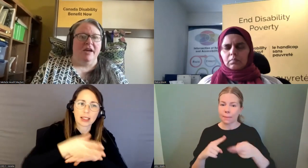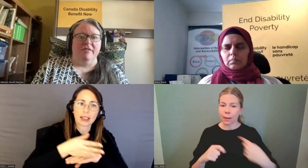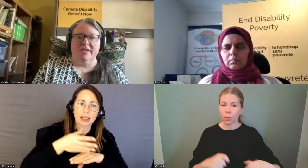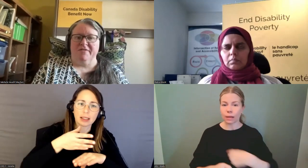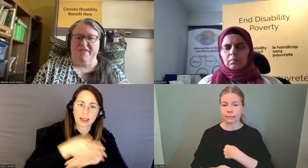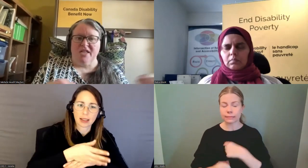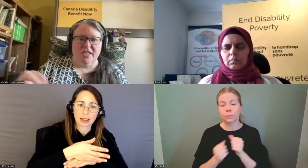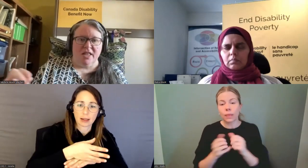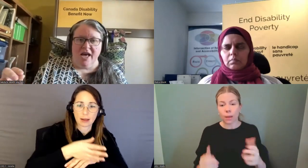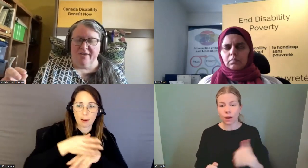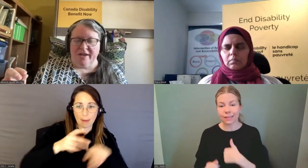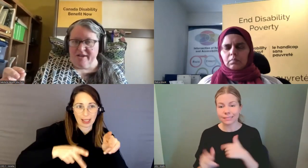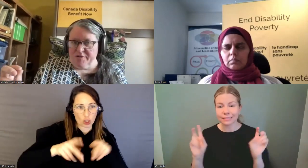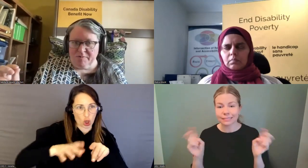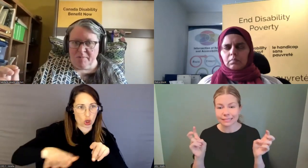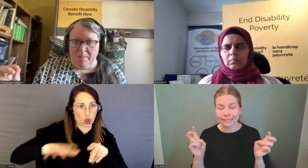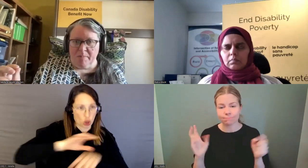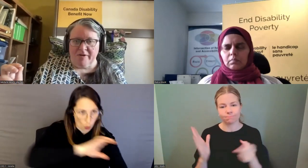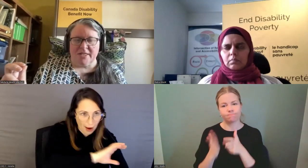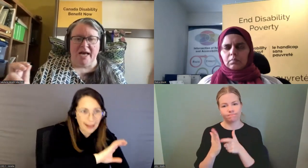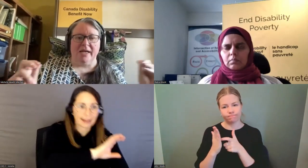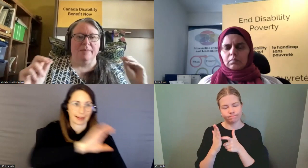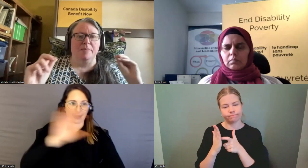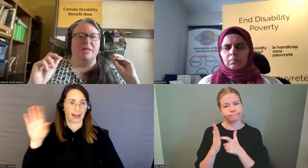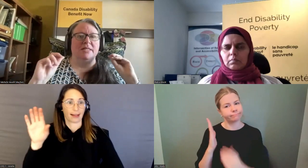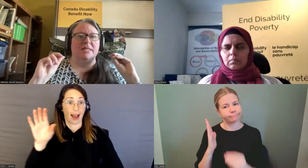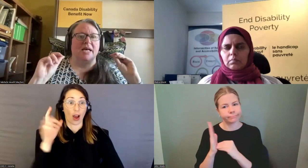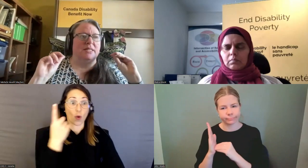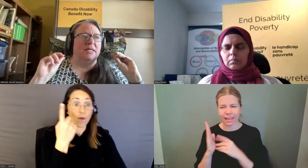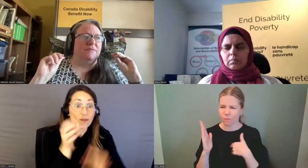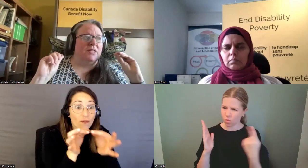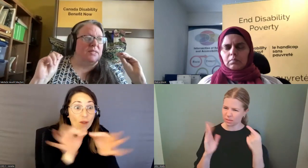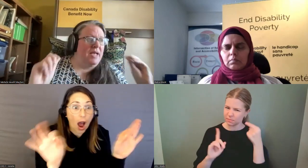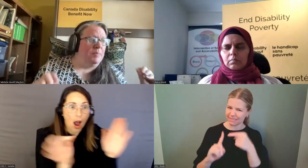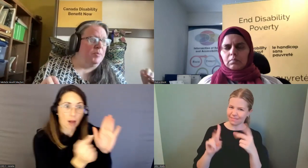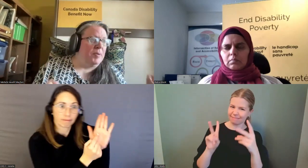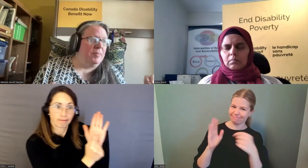THERE IS A PHRASE IN THERE THAT I DON'T REMEMBER EXACTLY, BUT IT SAYS THAT IF DISABLED PEOPLE